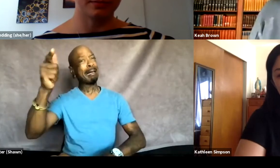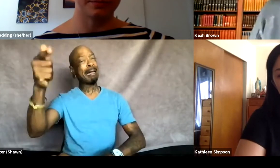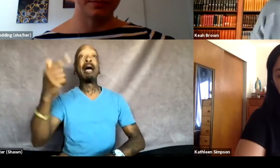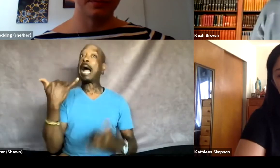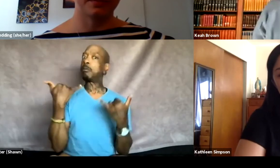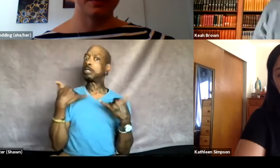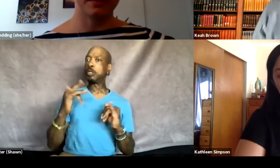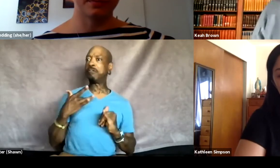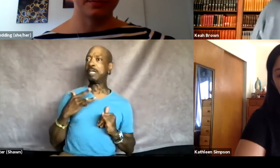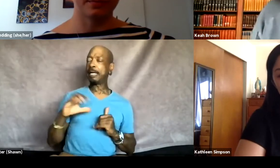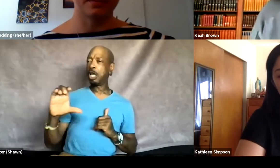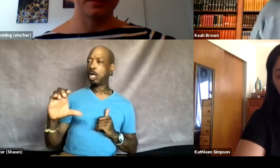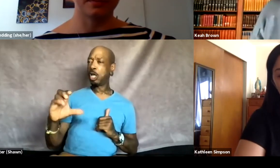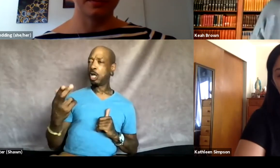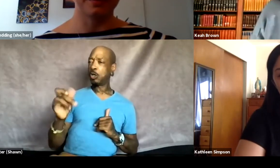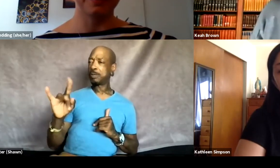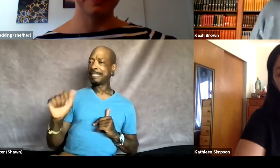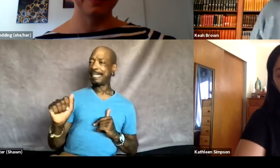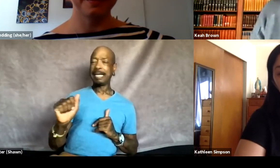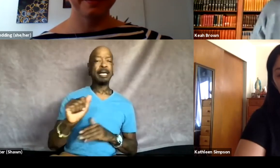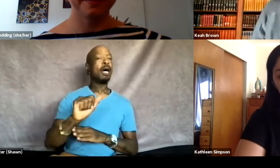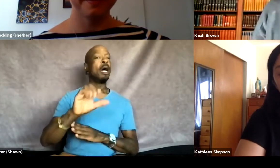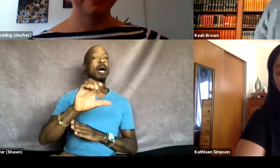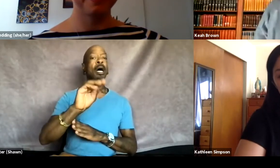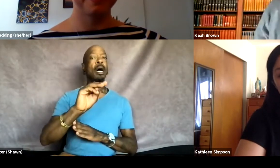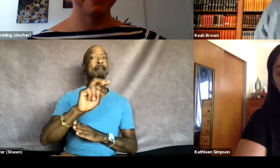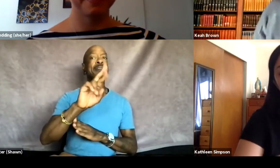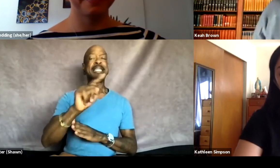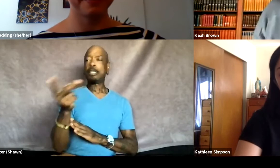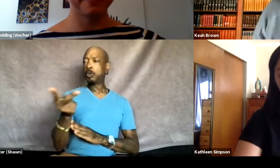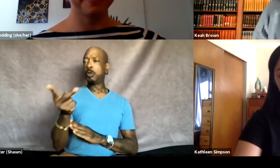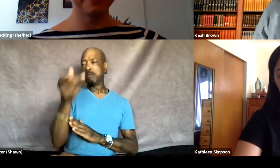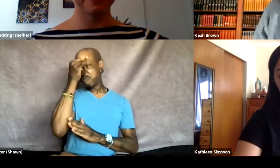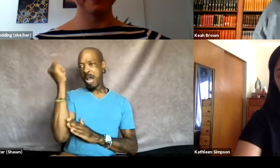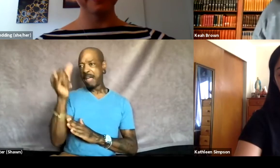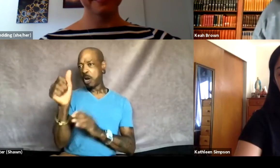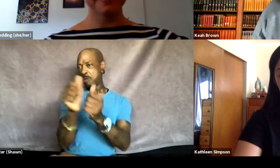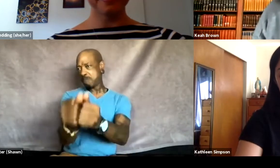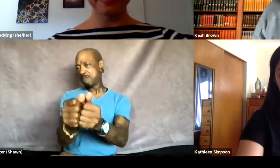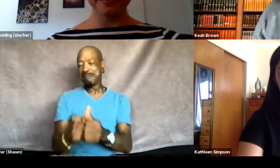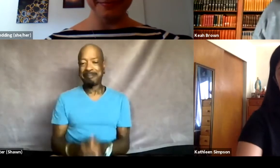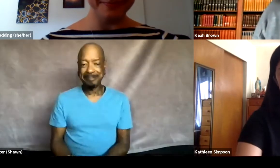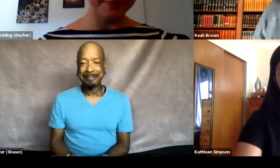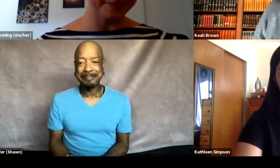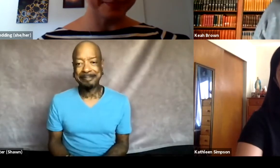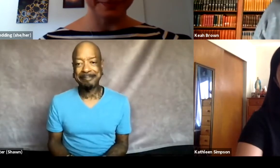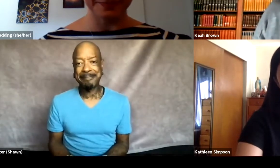Christina and Meredith forever and ever and ever. Keah Brown: and that will be that.